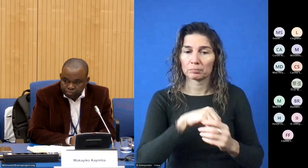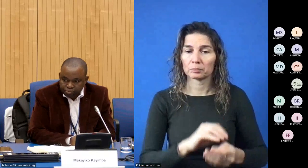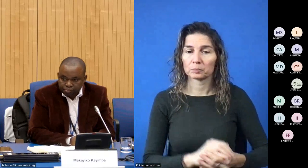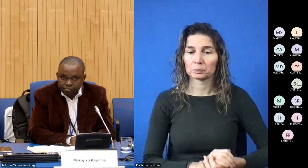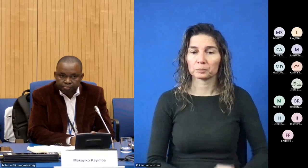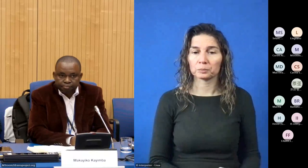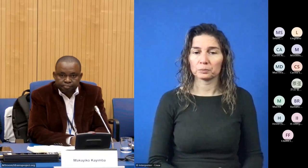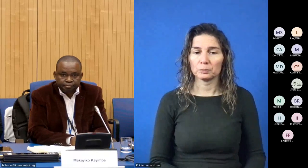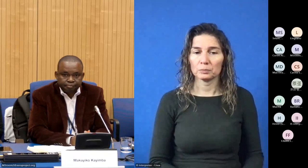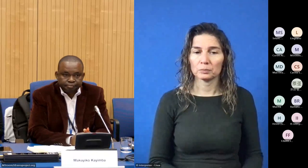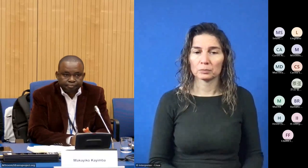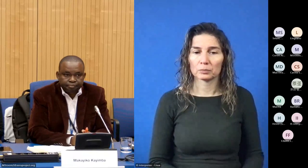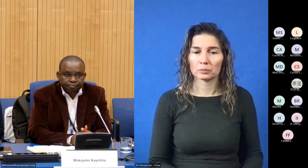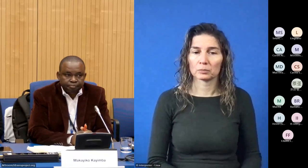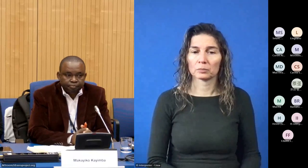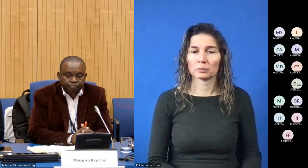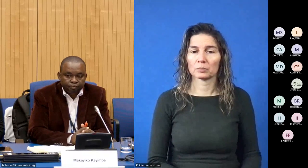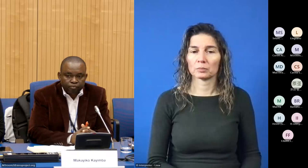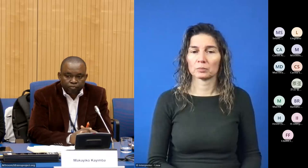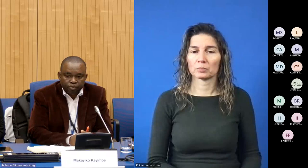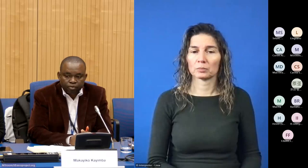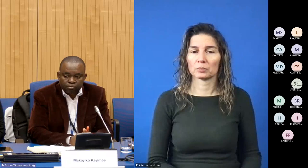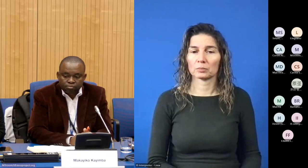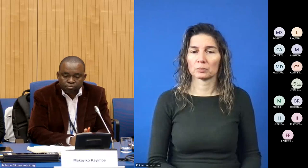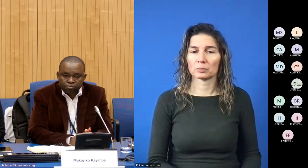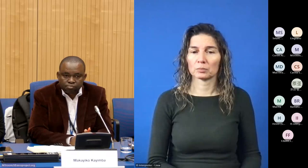Any other questions from